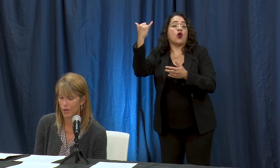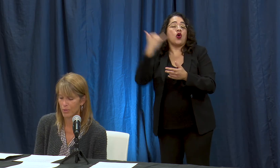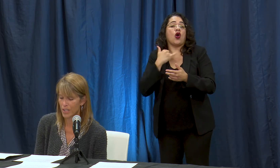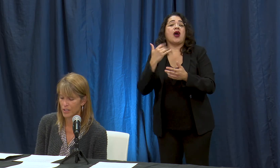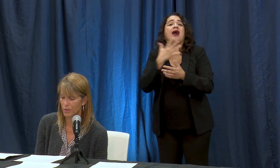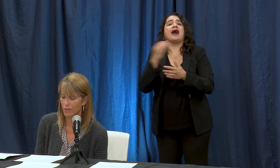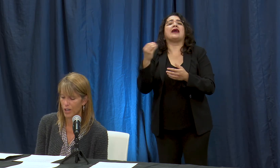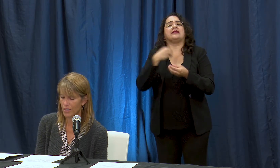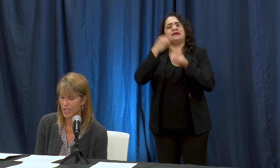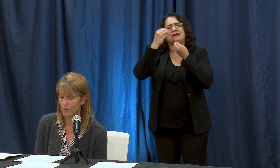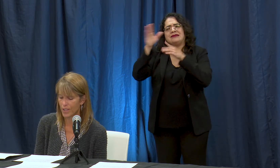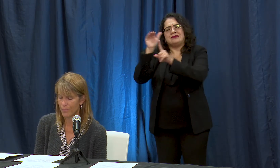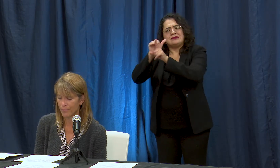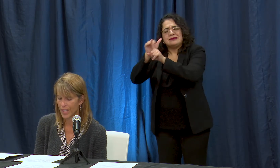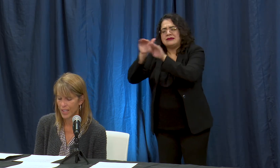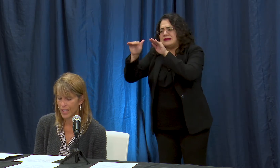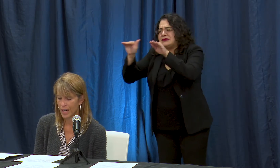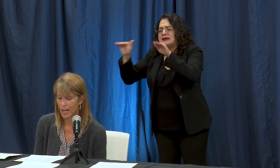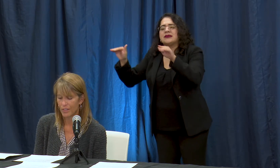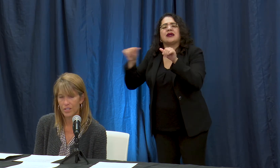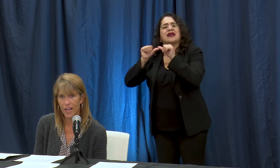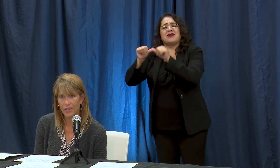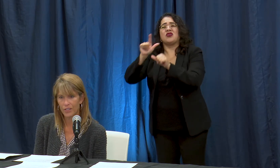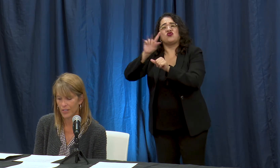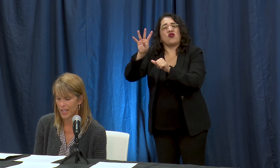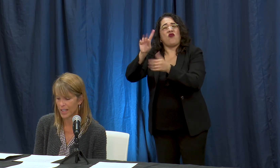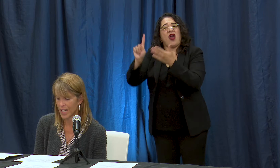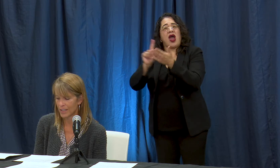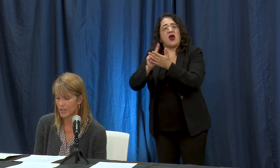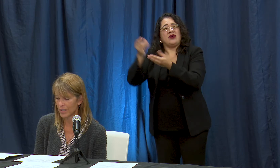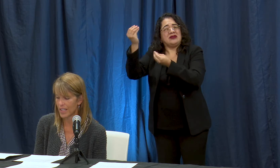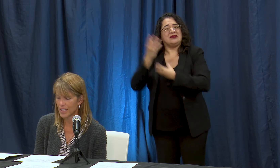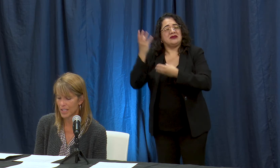form within the 24 hour time frame. All of these factors can lead to delays and